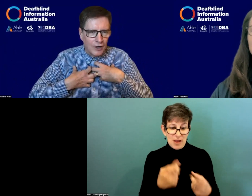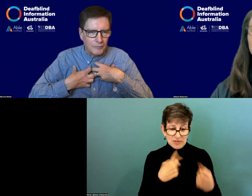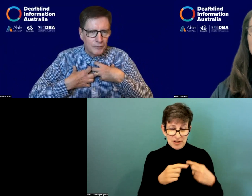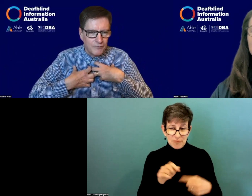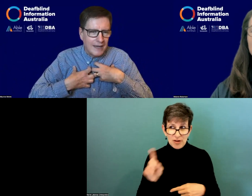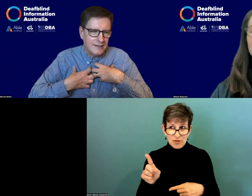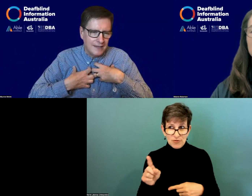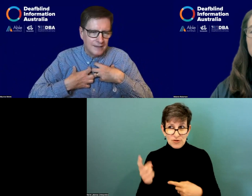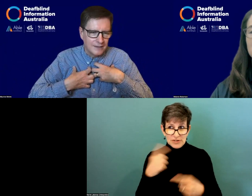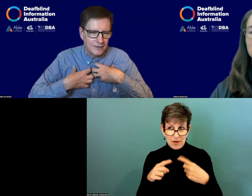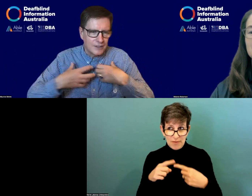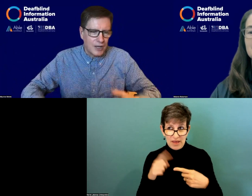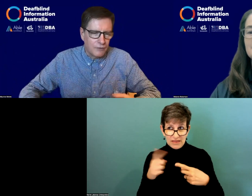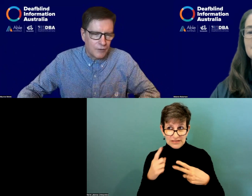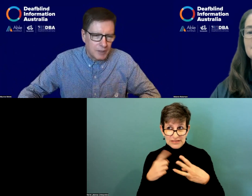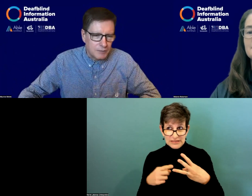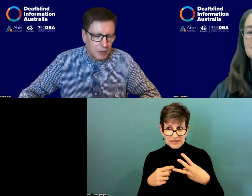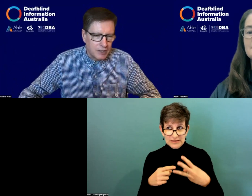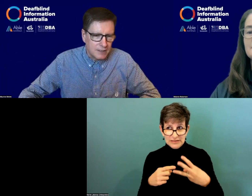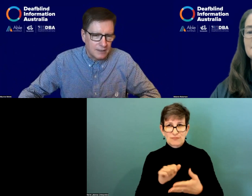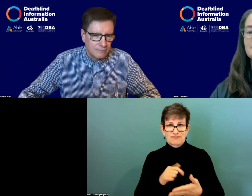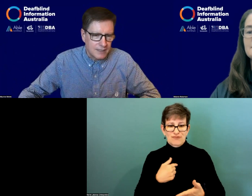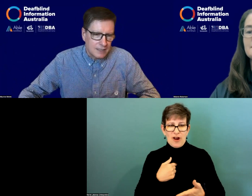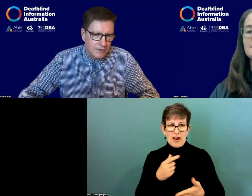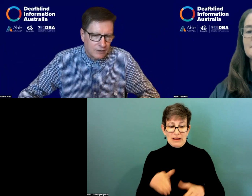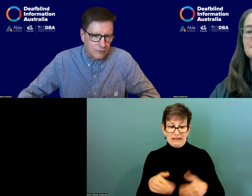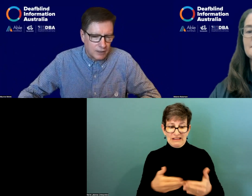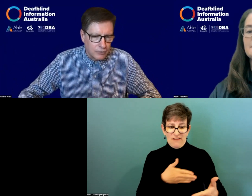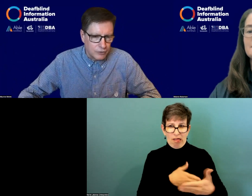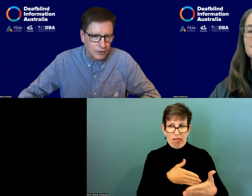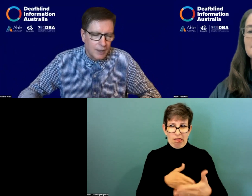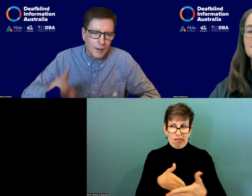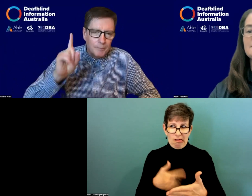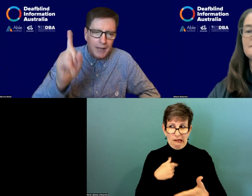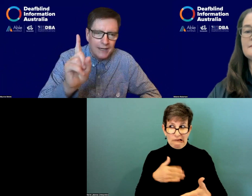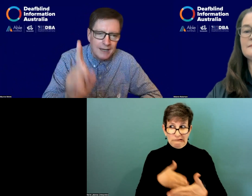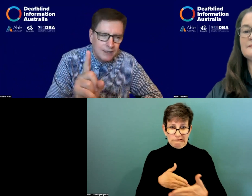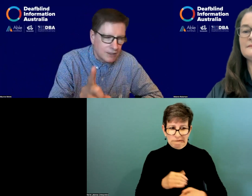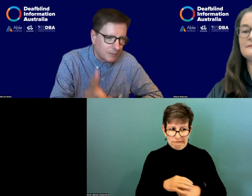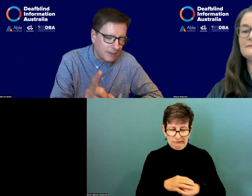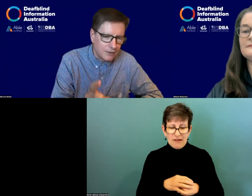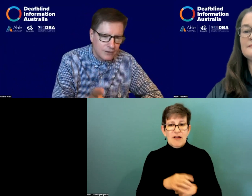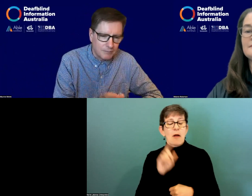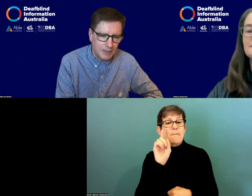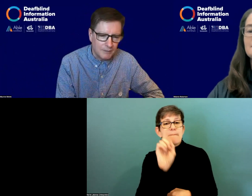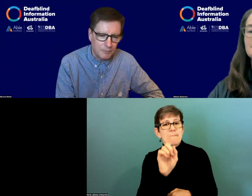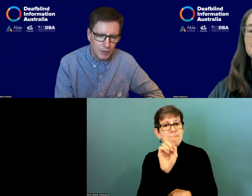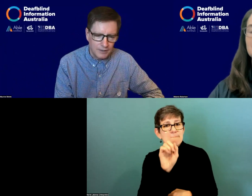are preventing this child from experiencing satisfactory closure but - and here's an important